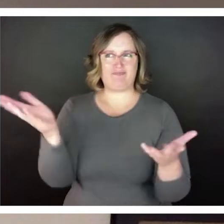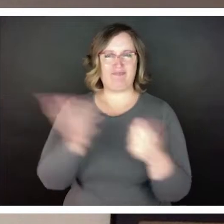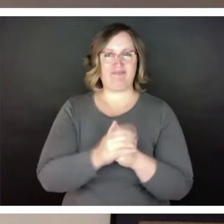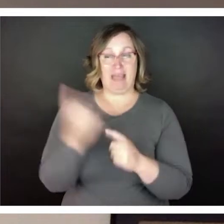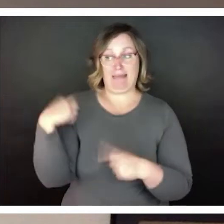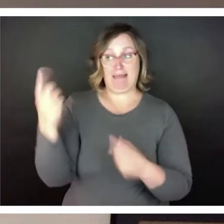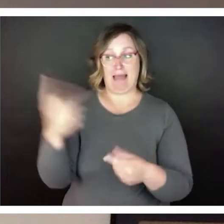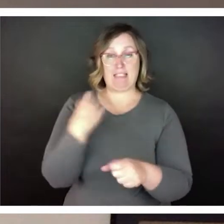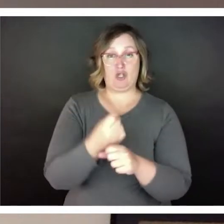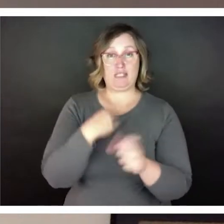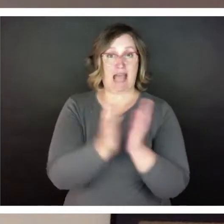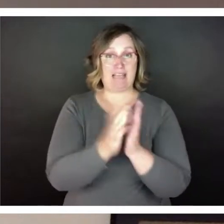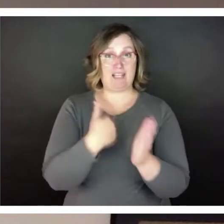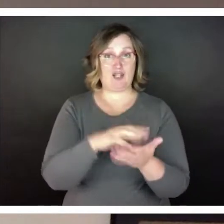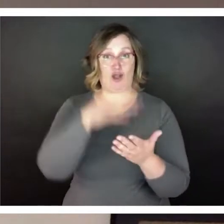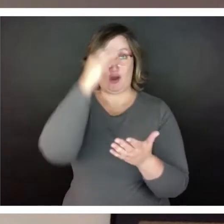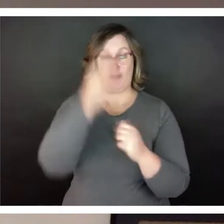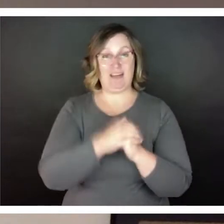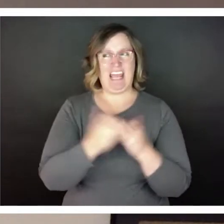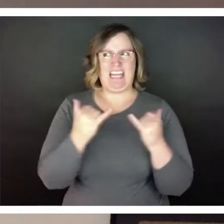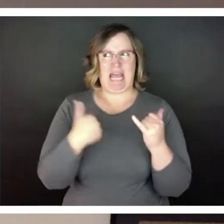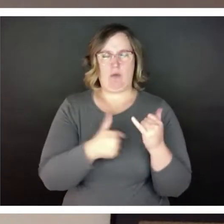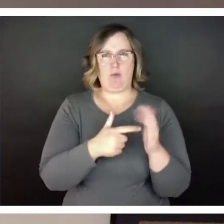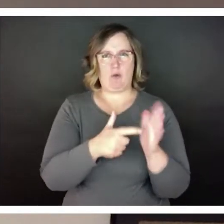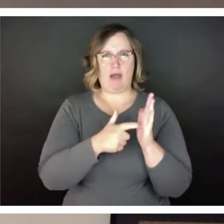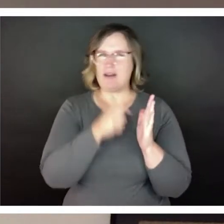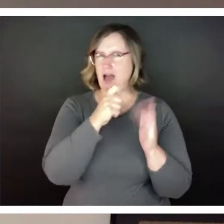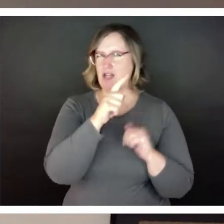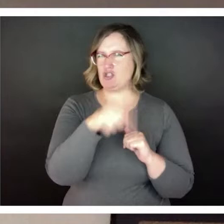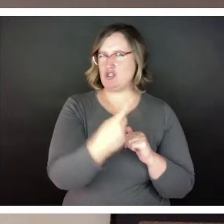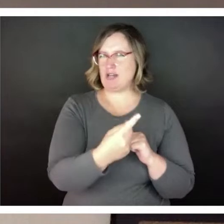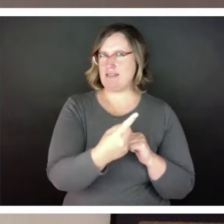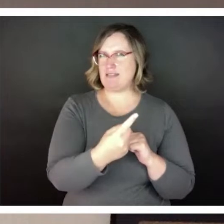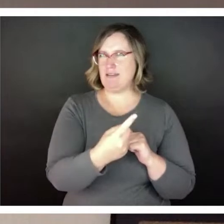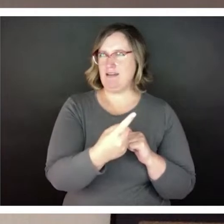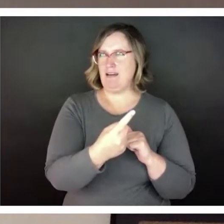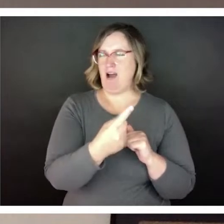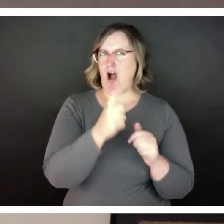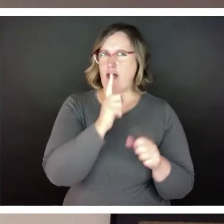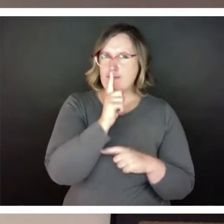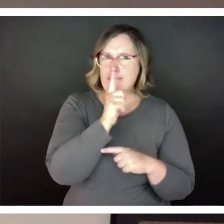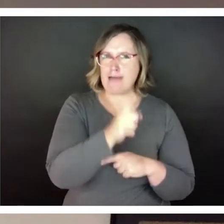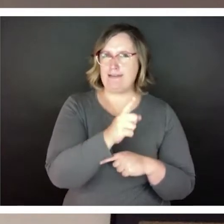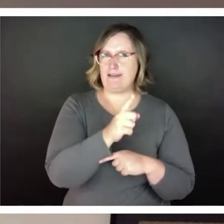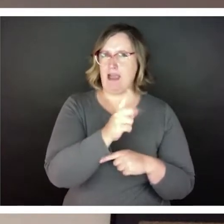to learn is that we now require, not just need, authentic and honest conversation and connection.